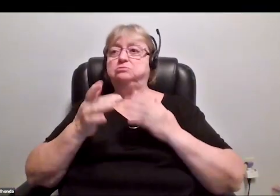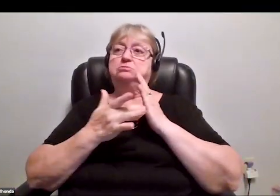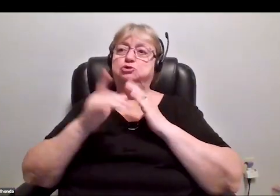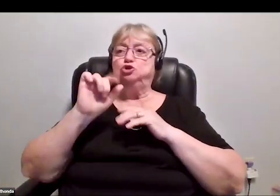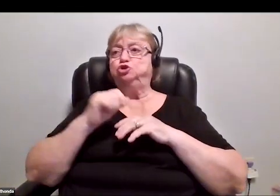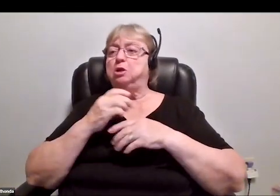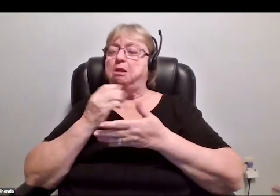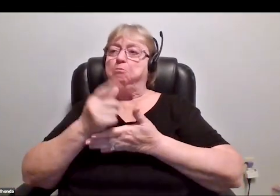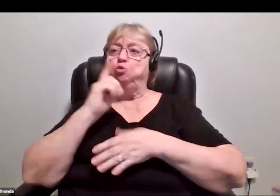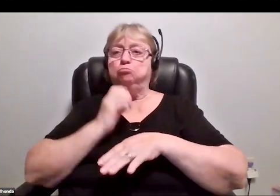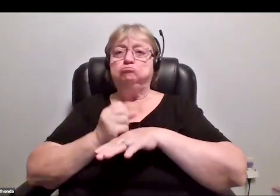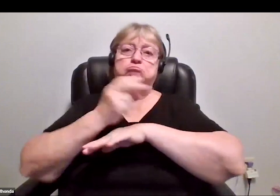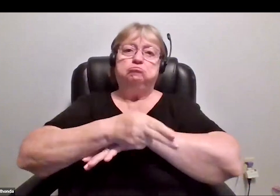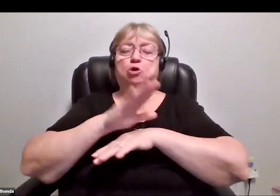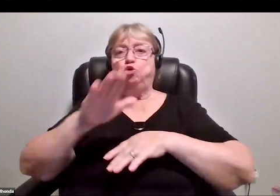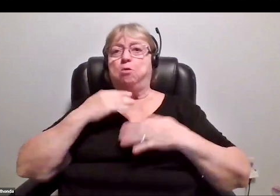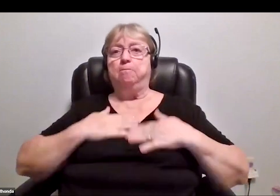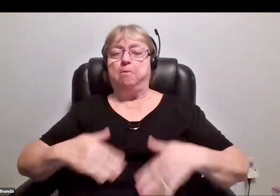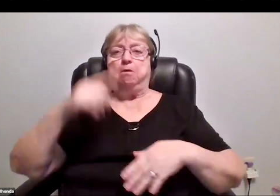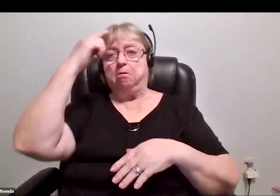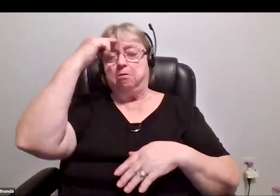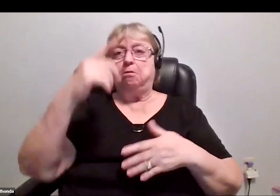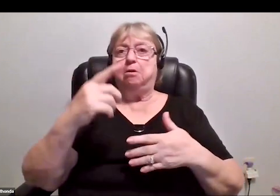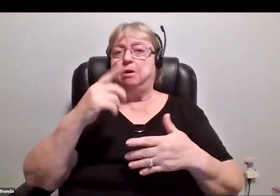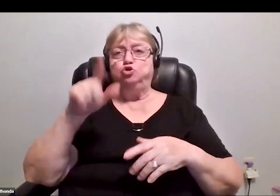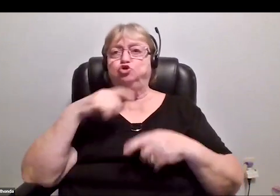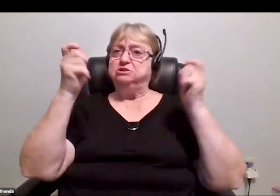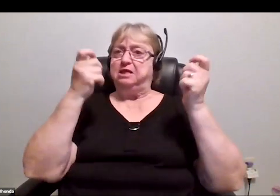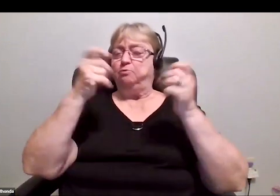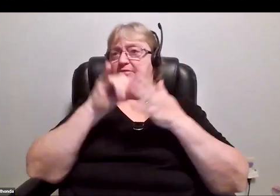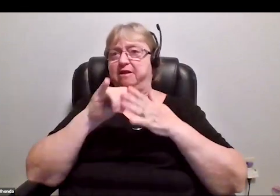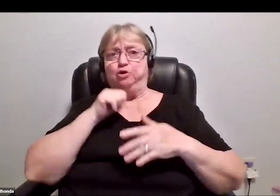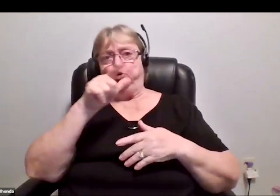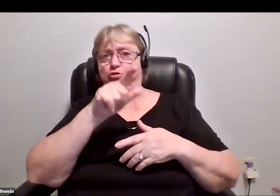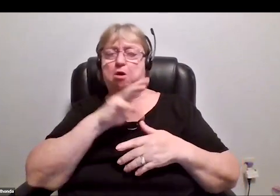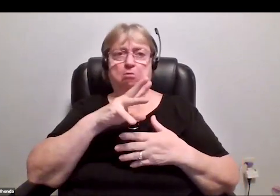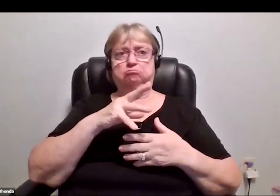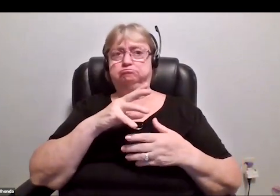and we're supposed to celebrate it in that context. We're not playing our role correctly as disabled people